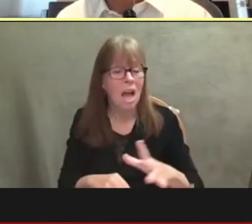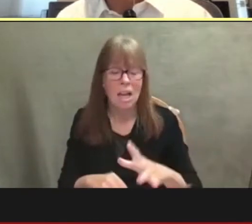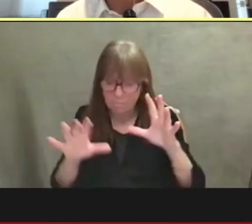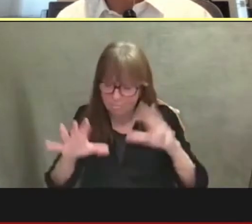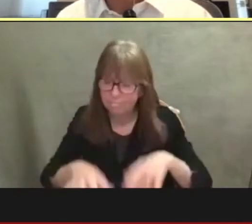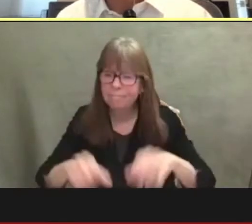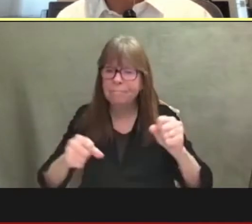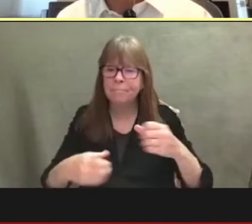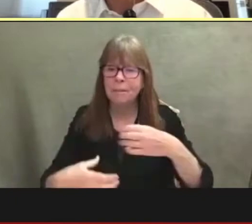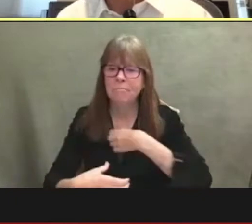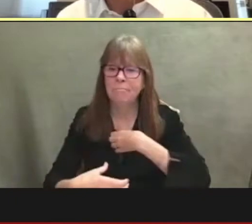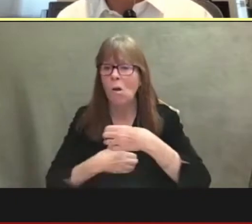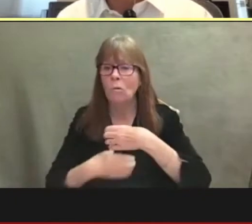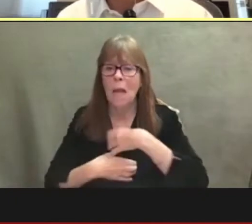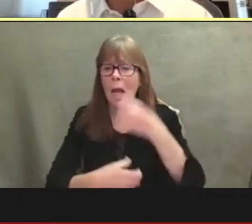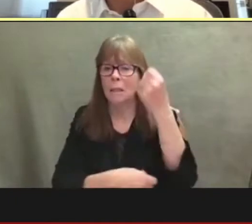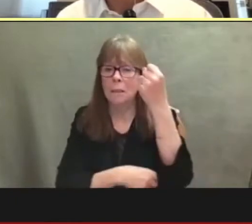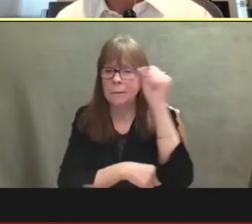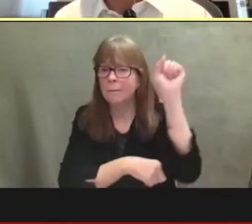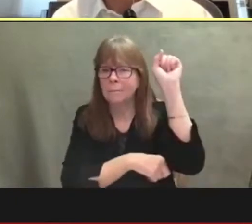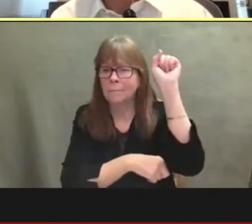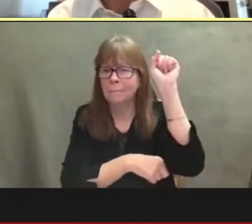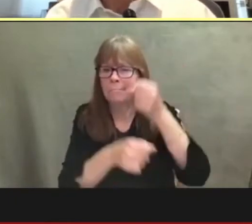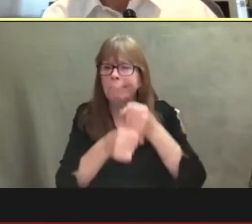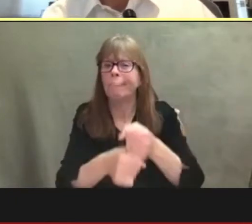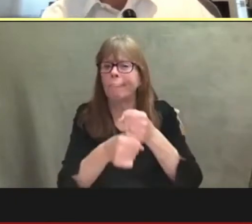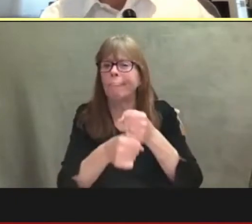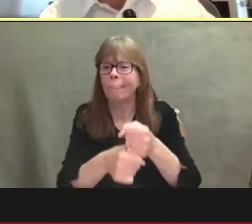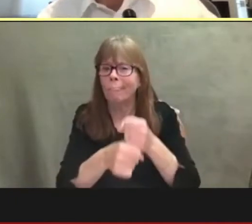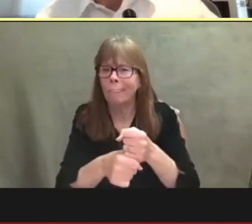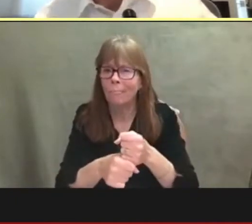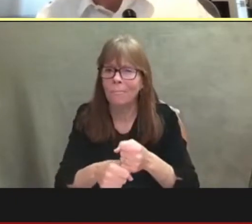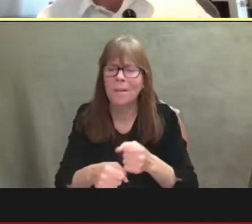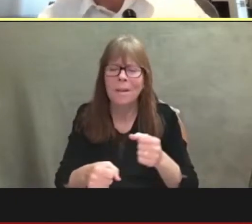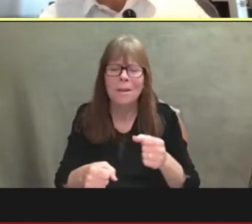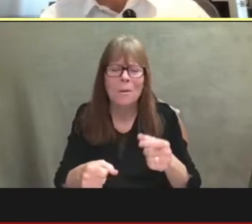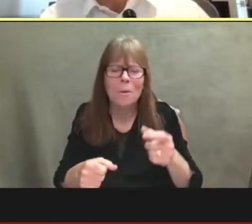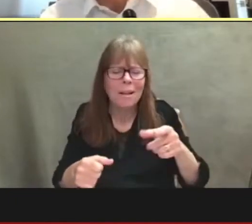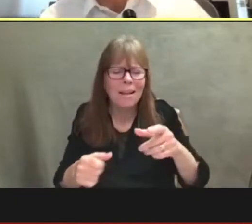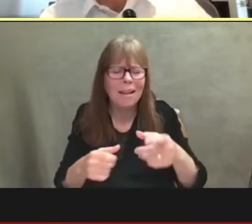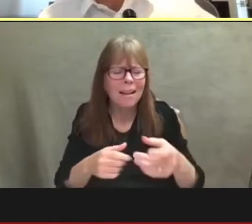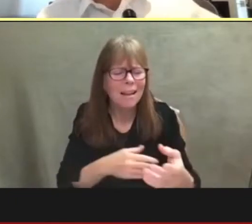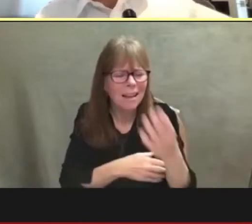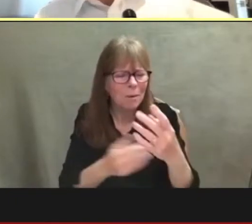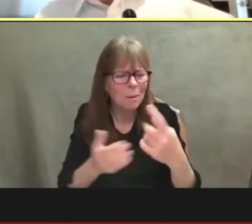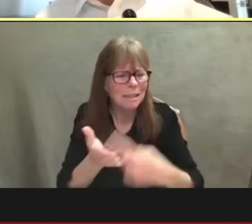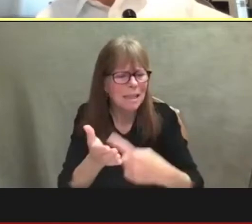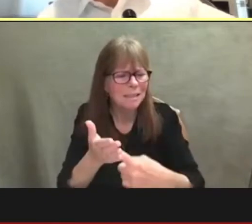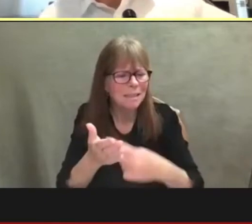That was my—some of the things that we were talking about in that wrap-up session really